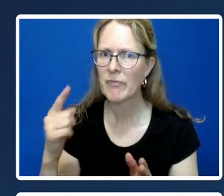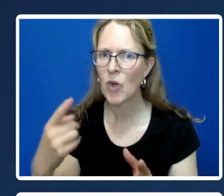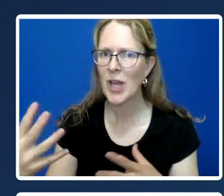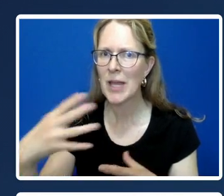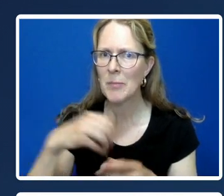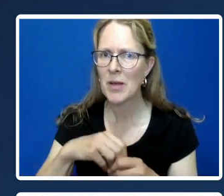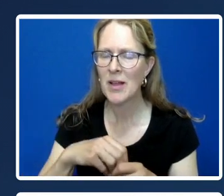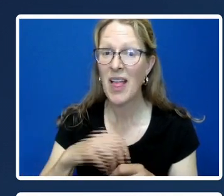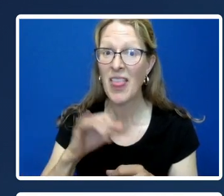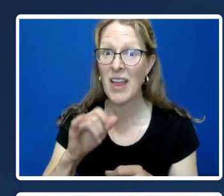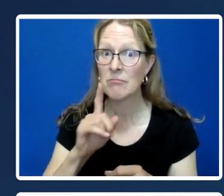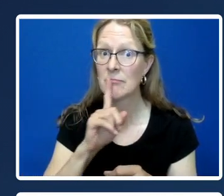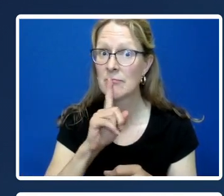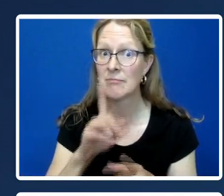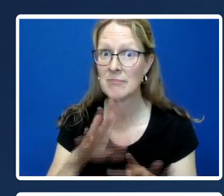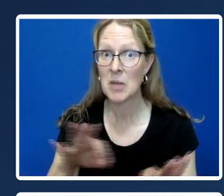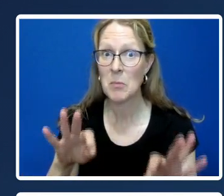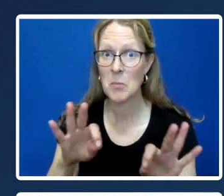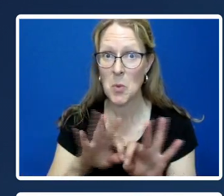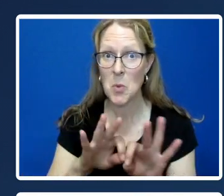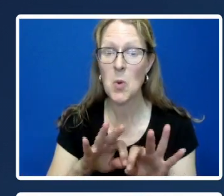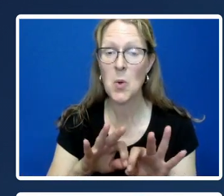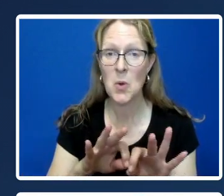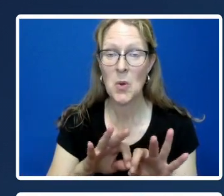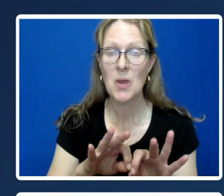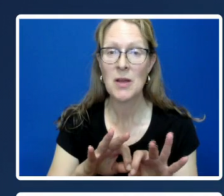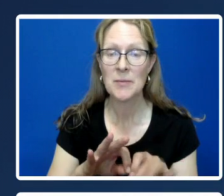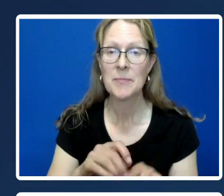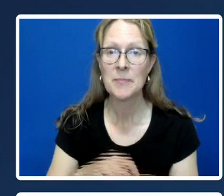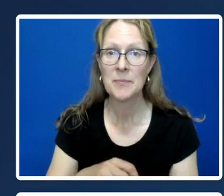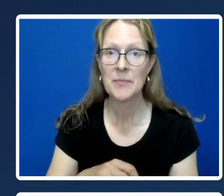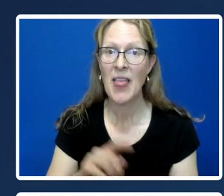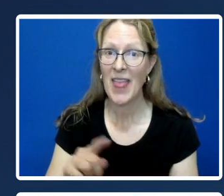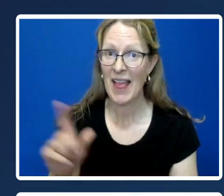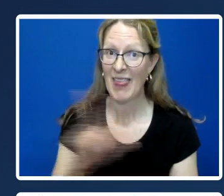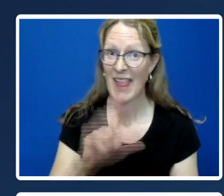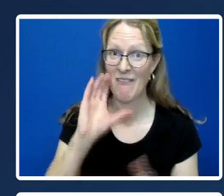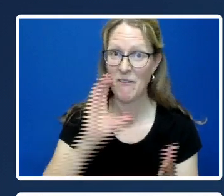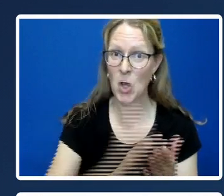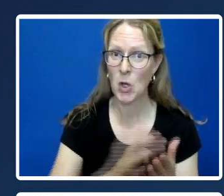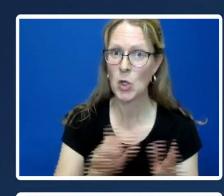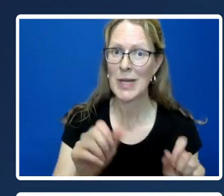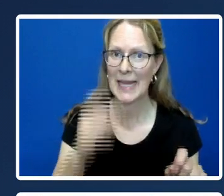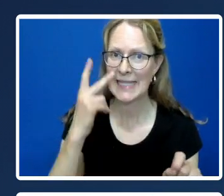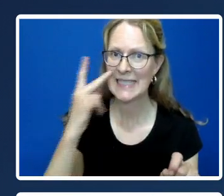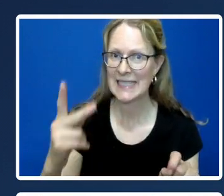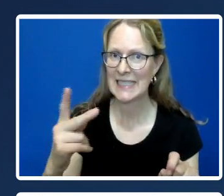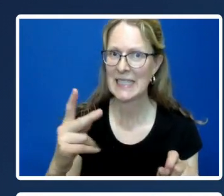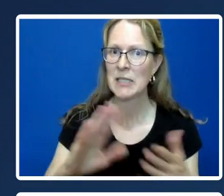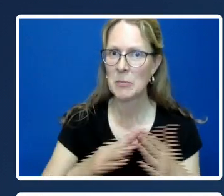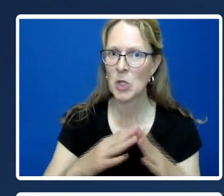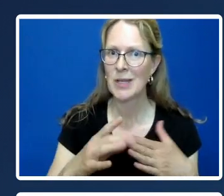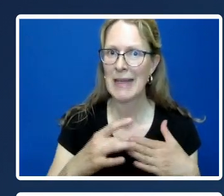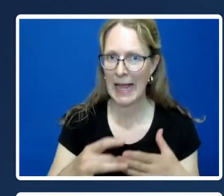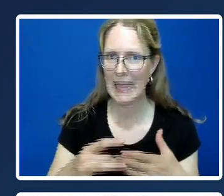On the photo on the left, you can see community guidelines that we came up with together as a